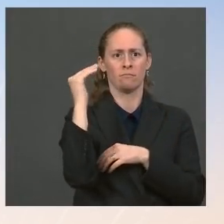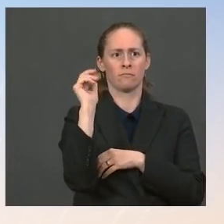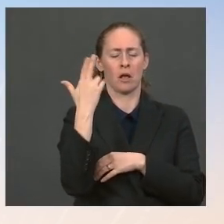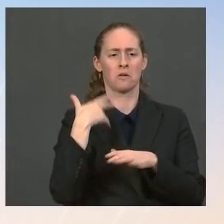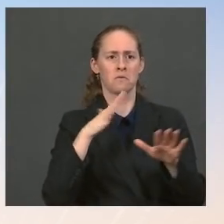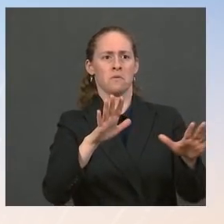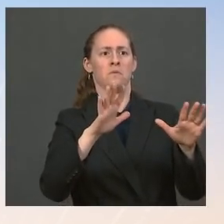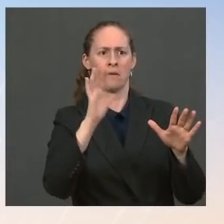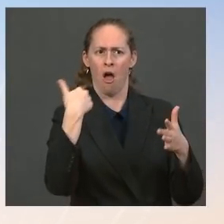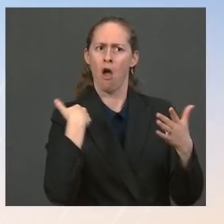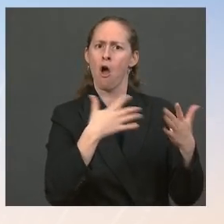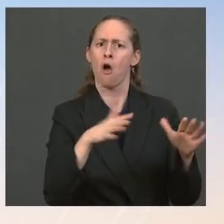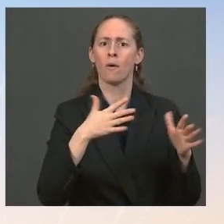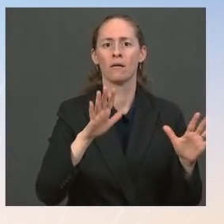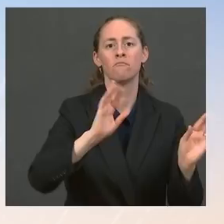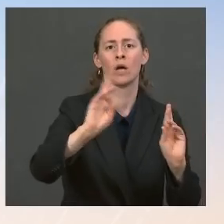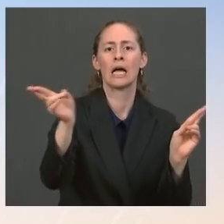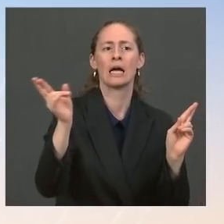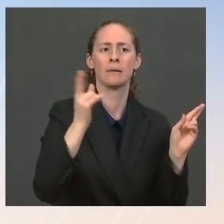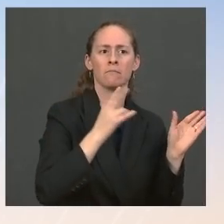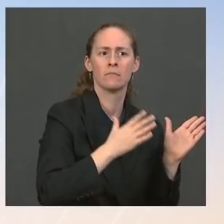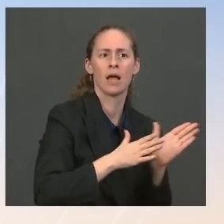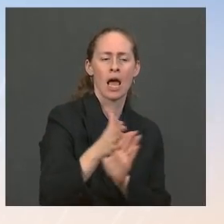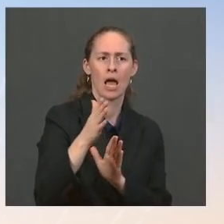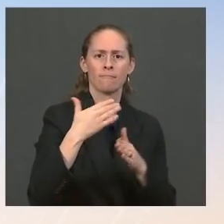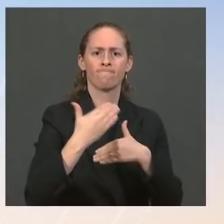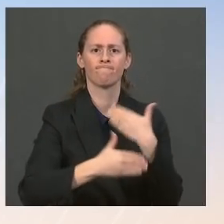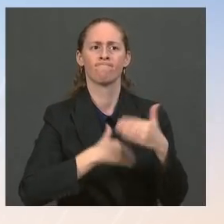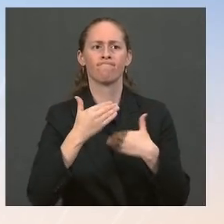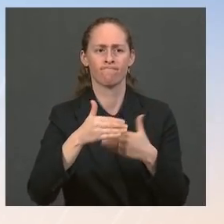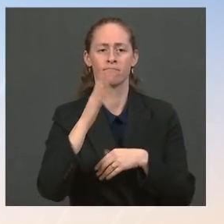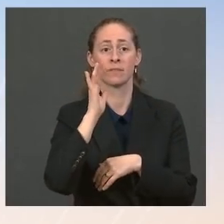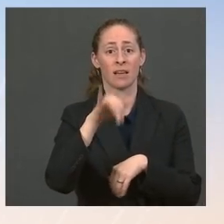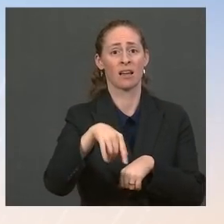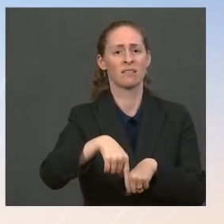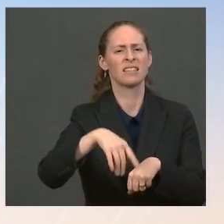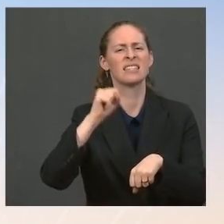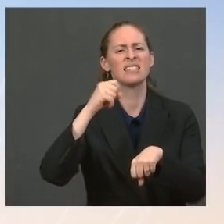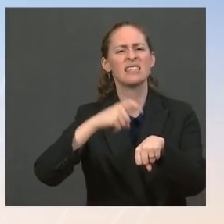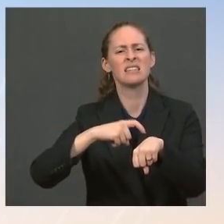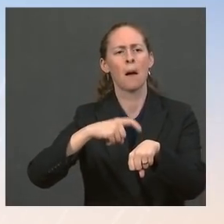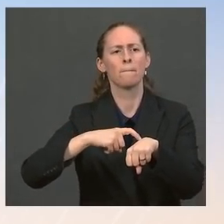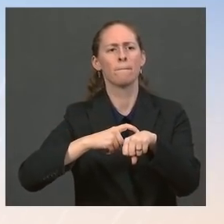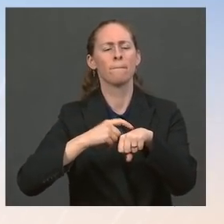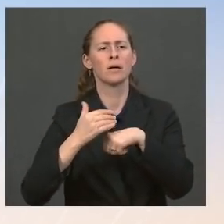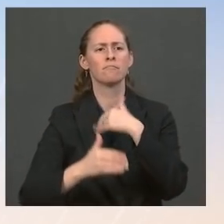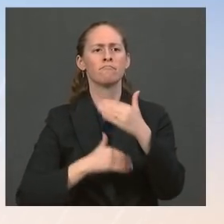we were executing our plan, and it would take time. And in fact, within 60 days or so,